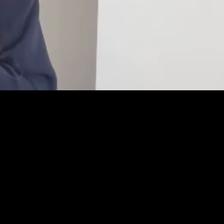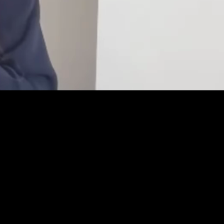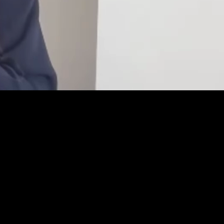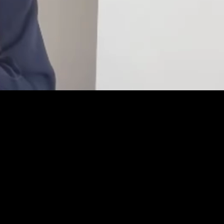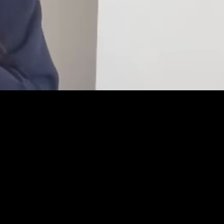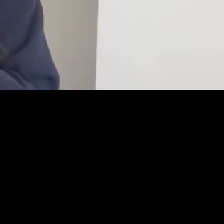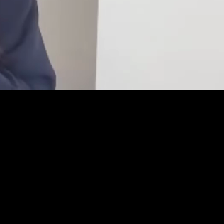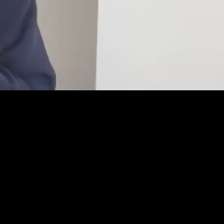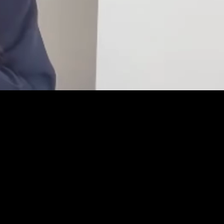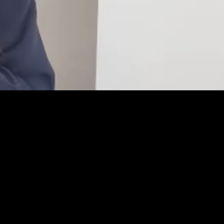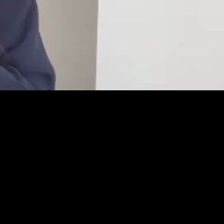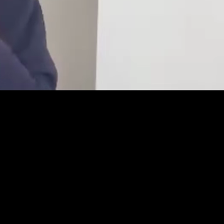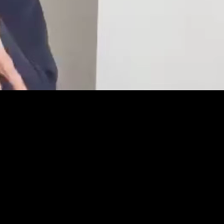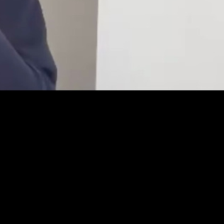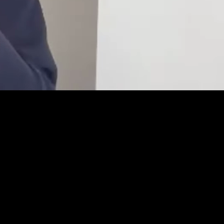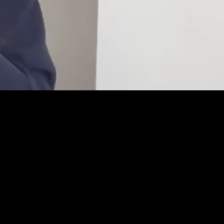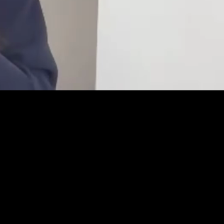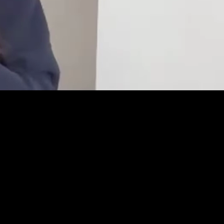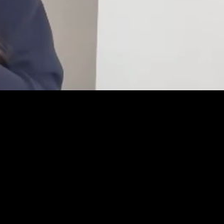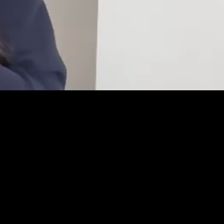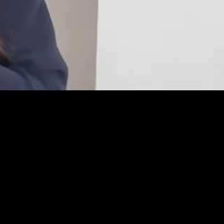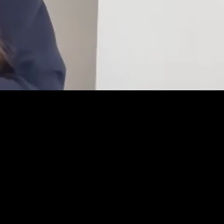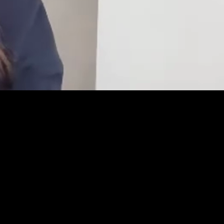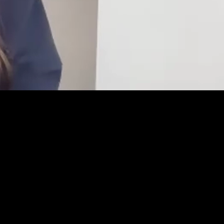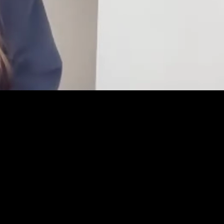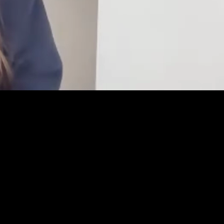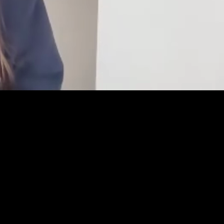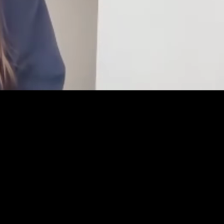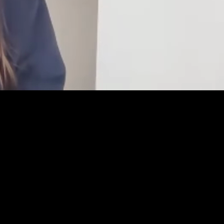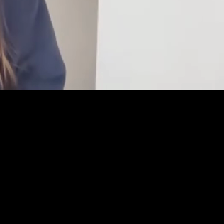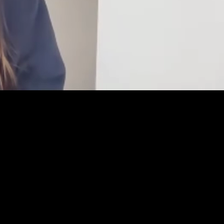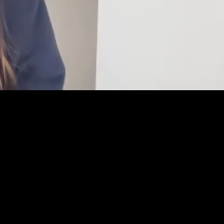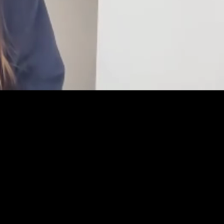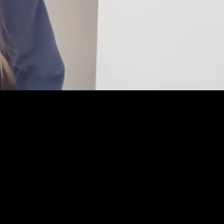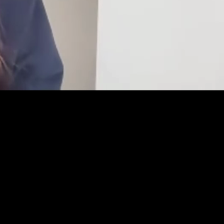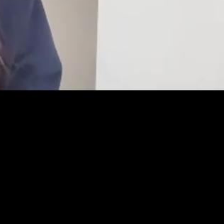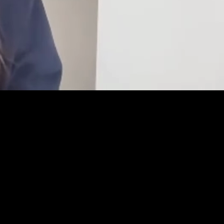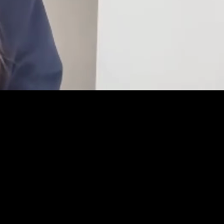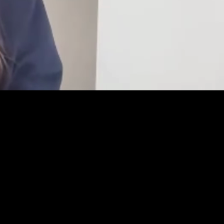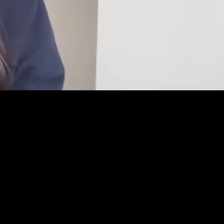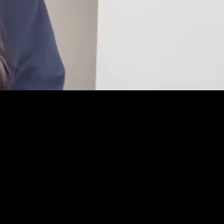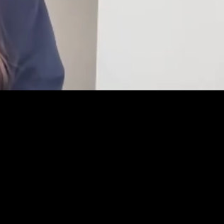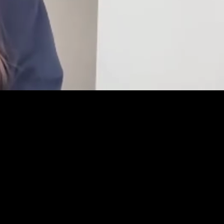like a fortnight and she's really thrown herself in at the deep end being my buddy. Karys, really appreciate that.